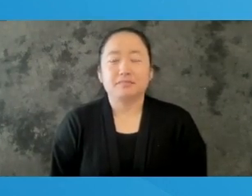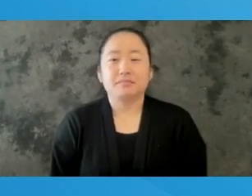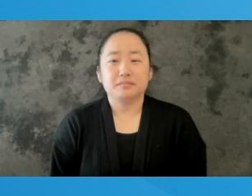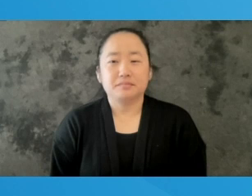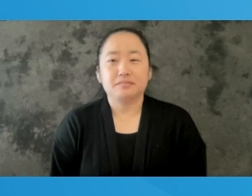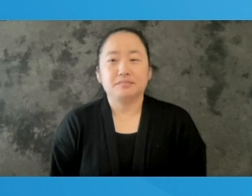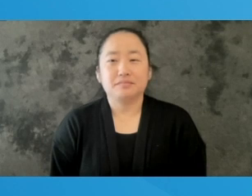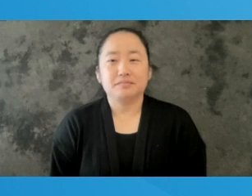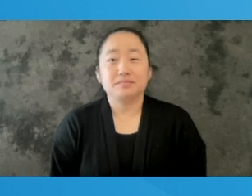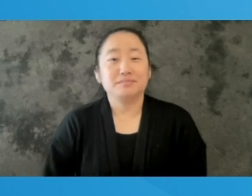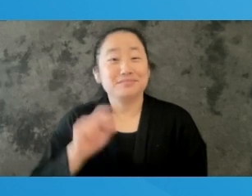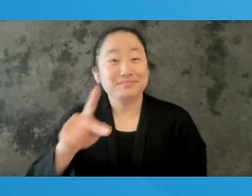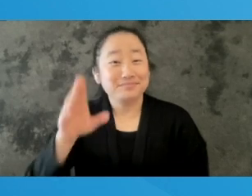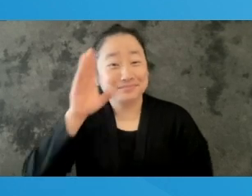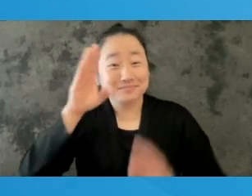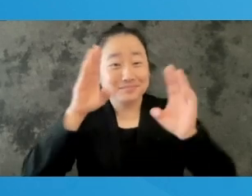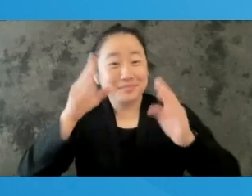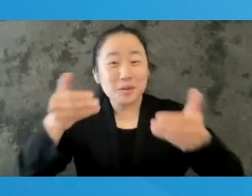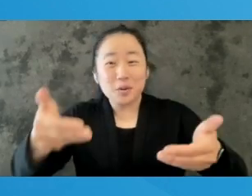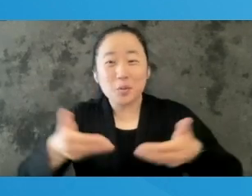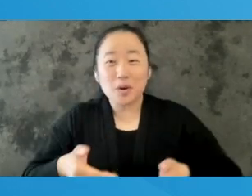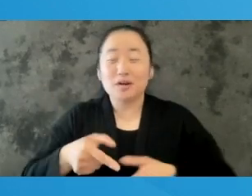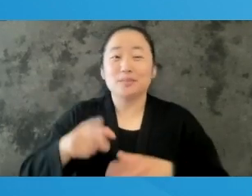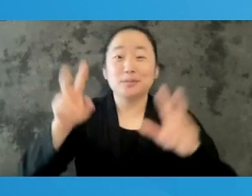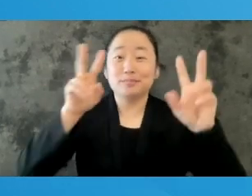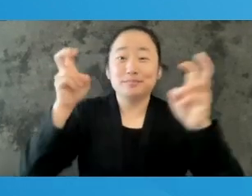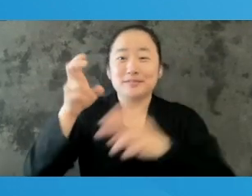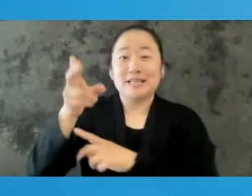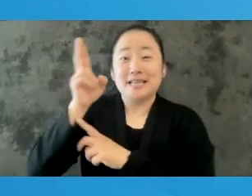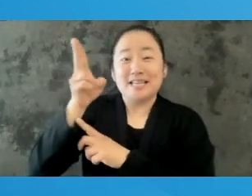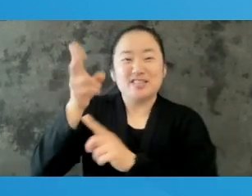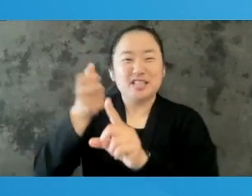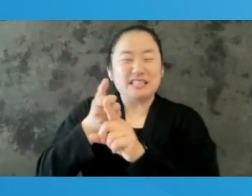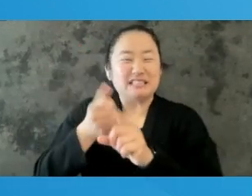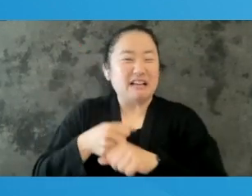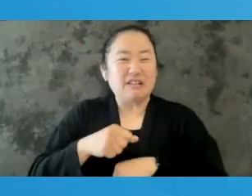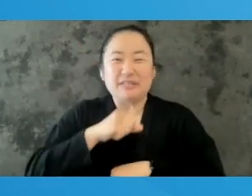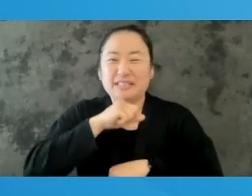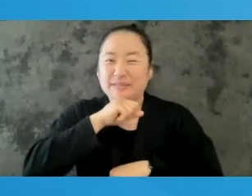Welcome to history is messy, how we tell and remember stories.